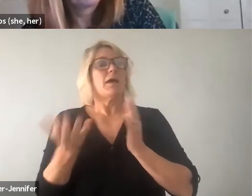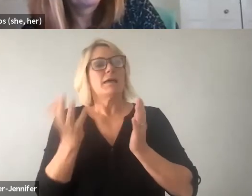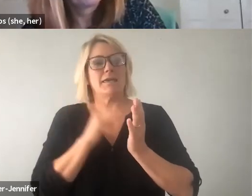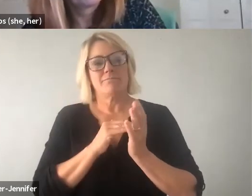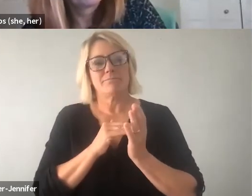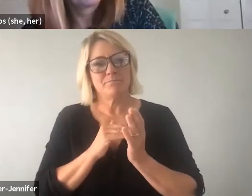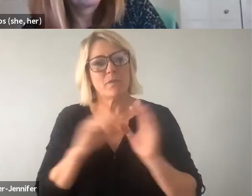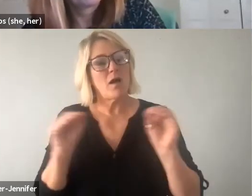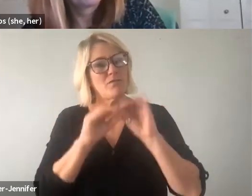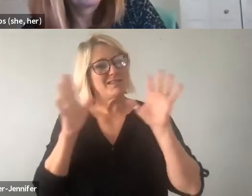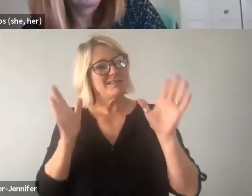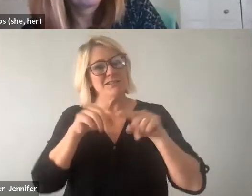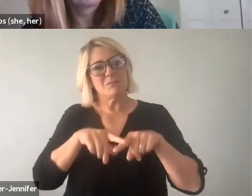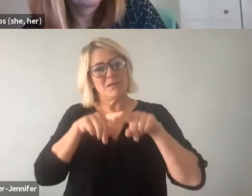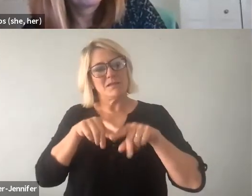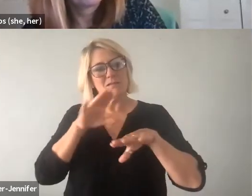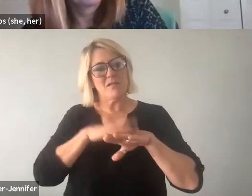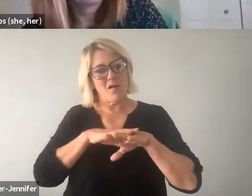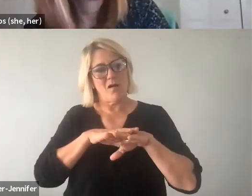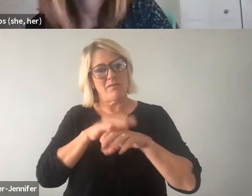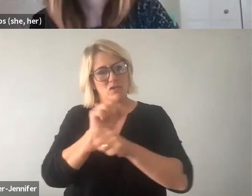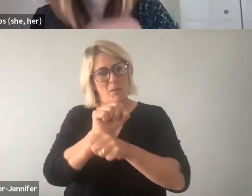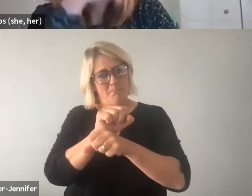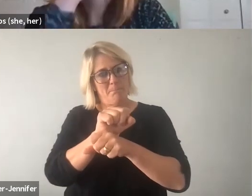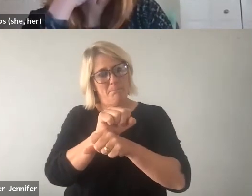» Anne: Yep » Nancy: Yeah and -- you know,